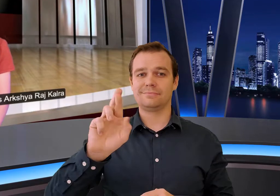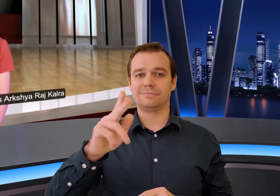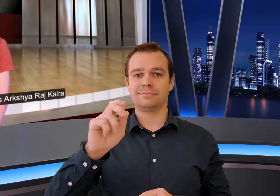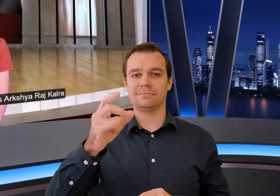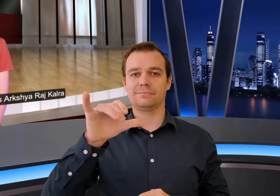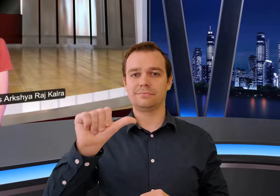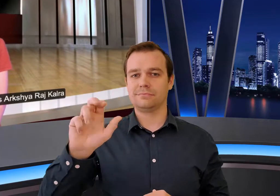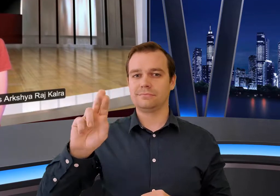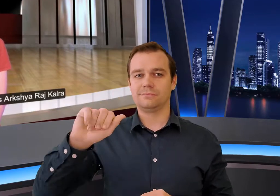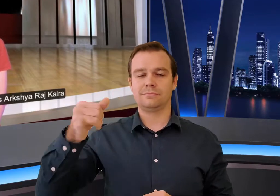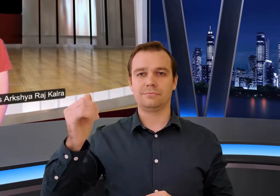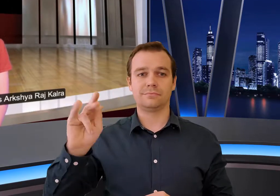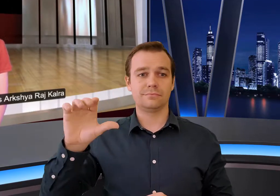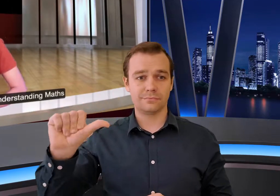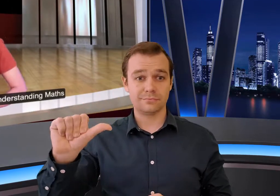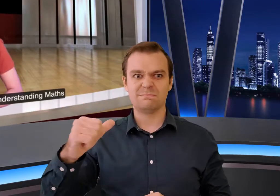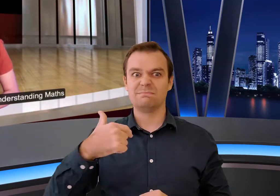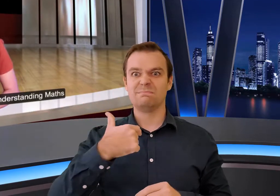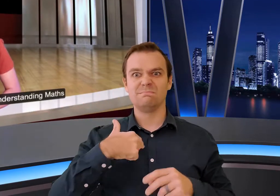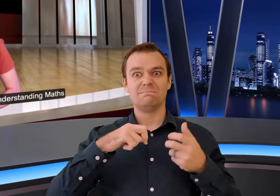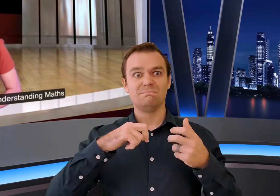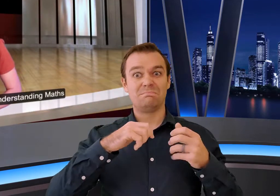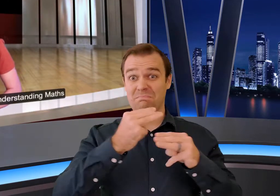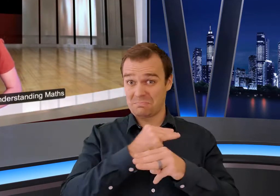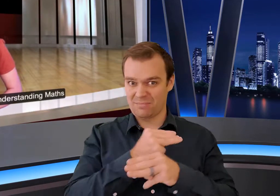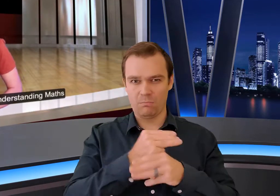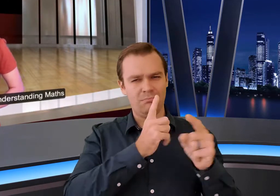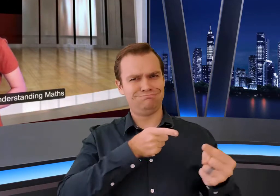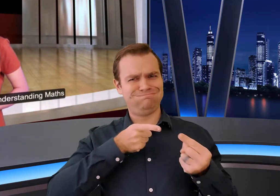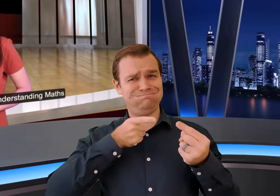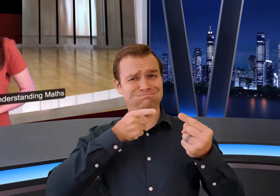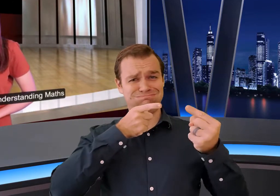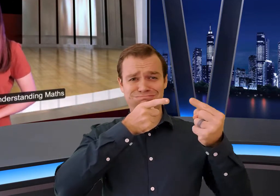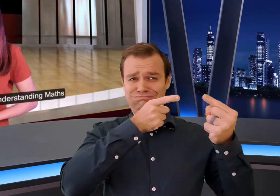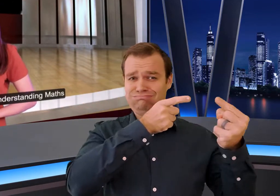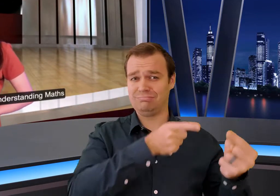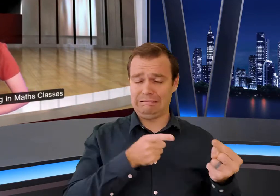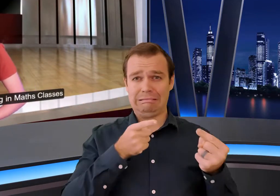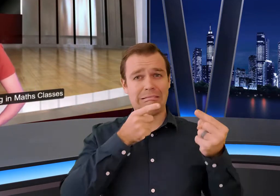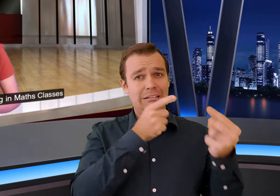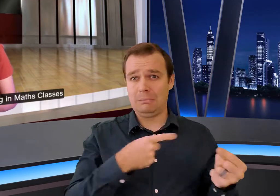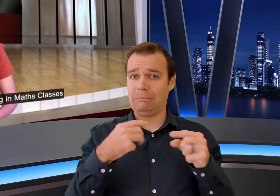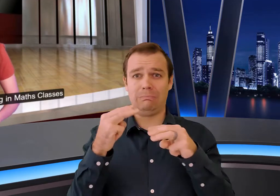Hi Everyone! My name is Arkshya Raj Kalra I had huge difficulty in understanding Maths